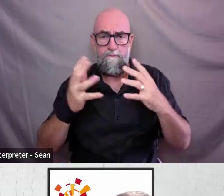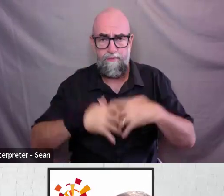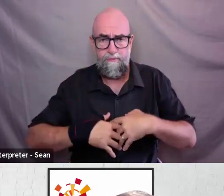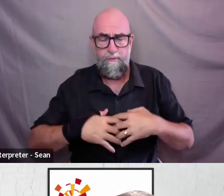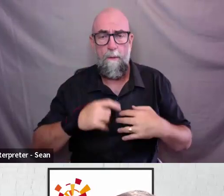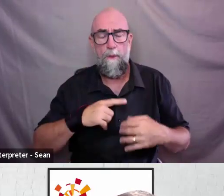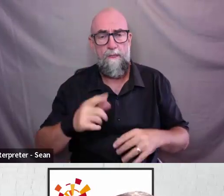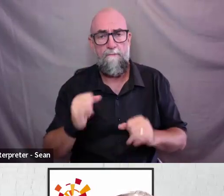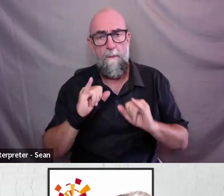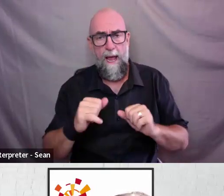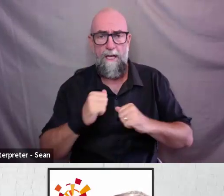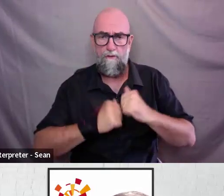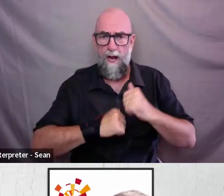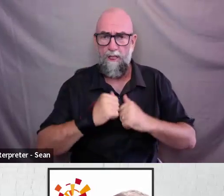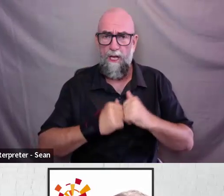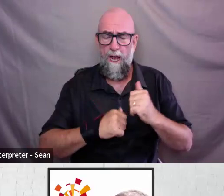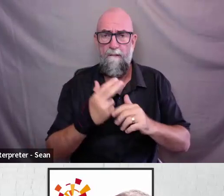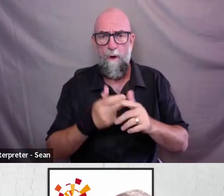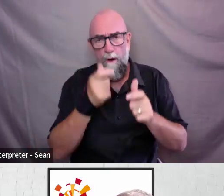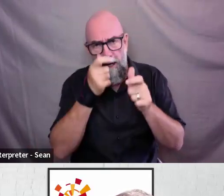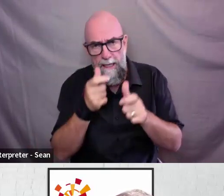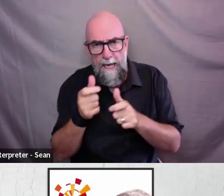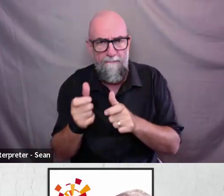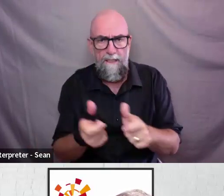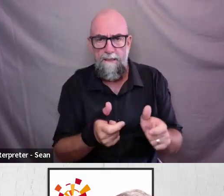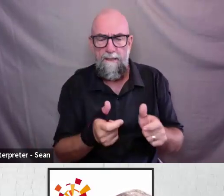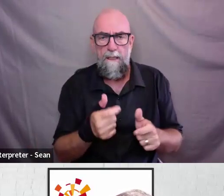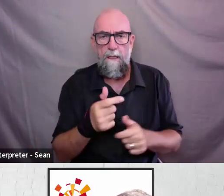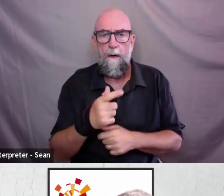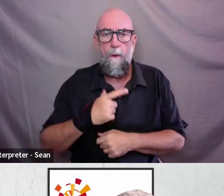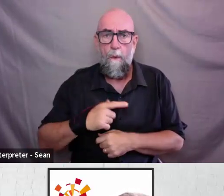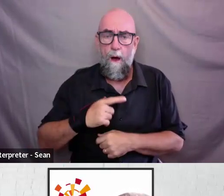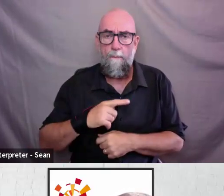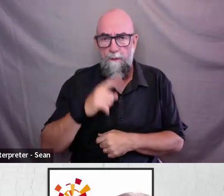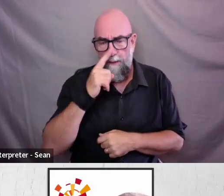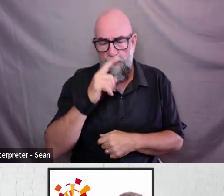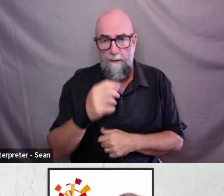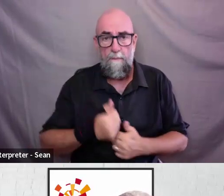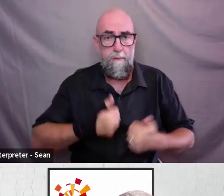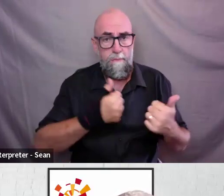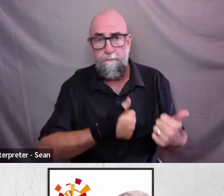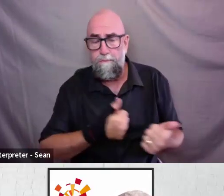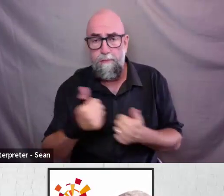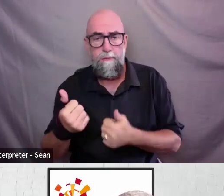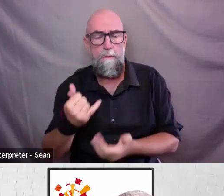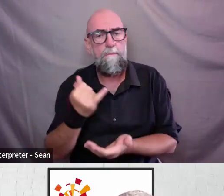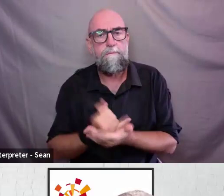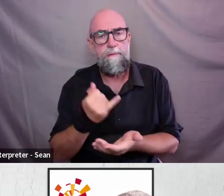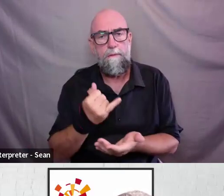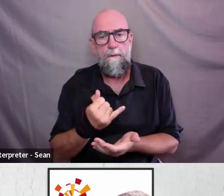and it became a process of who has got the loudest voice and